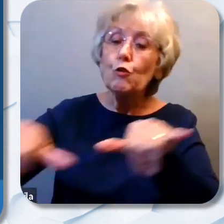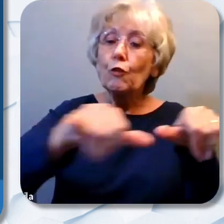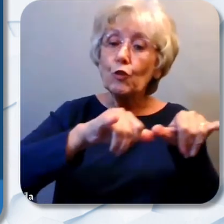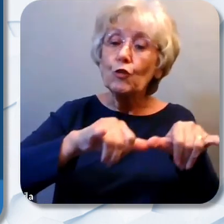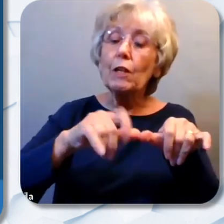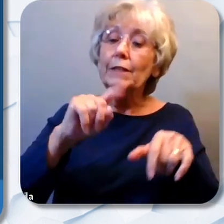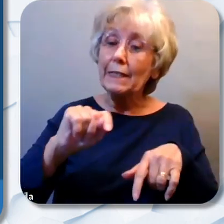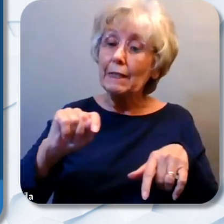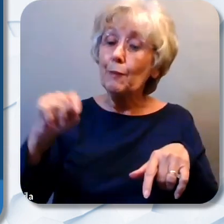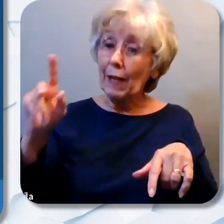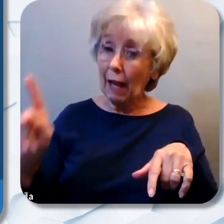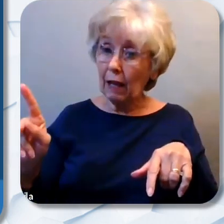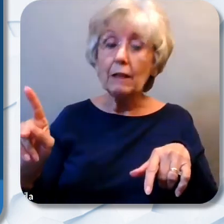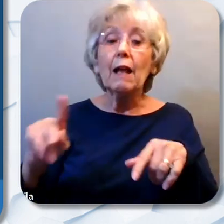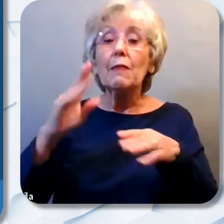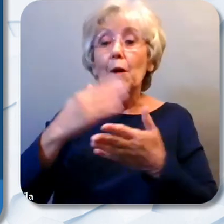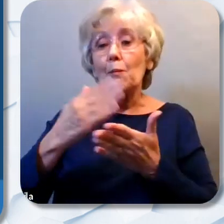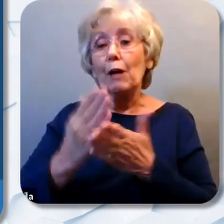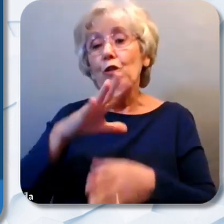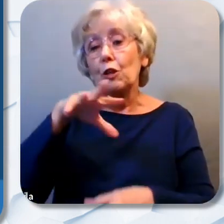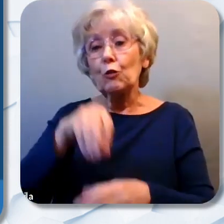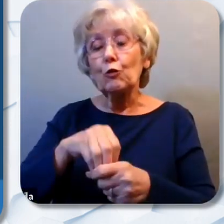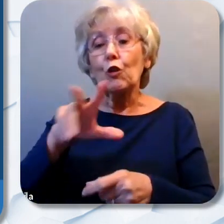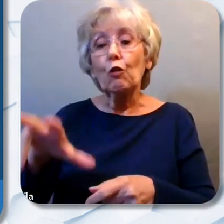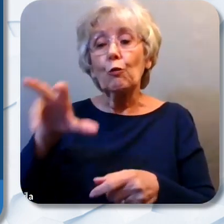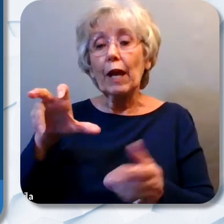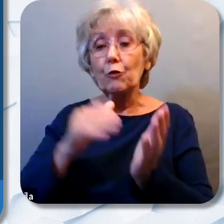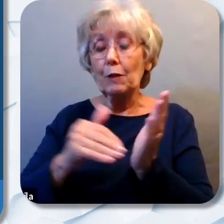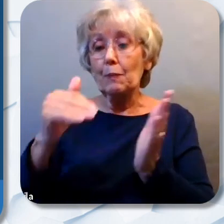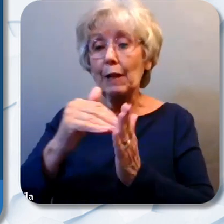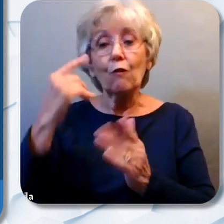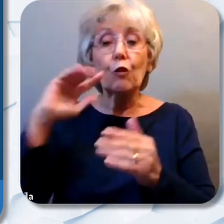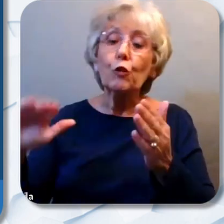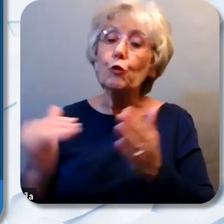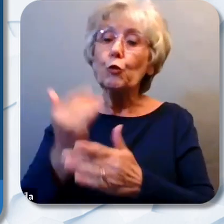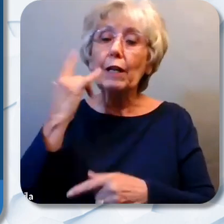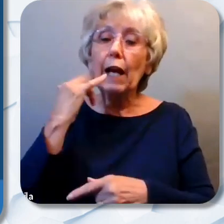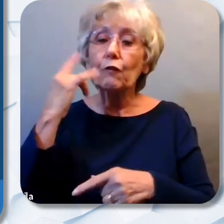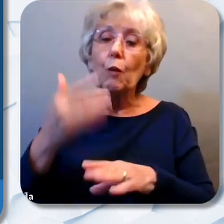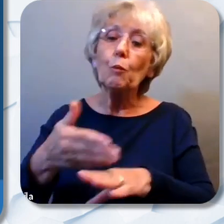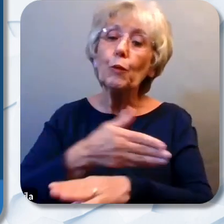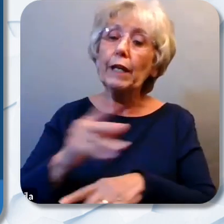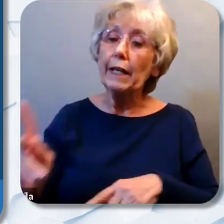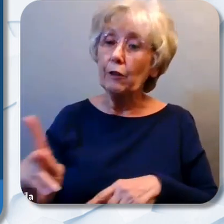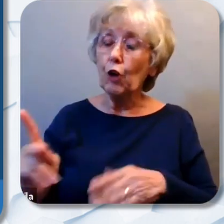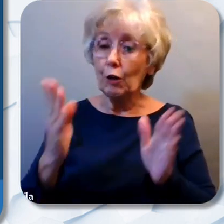The budget also includes 300 million for the new California pre kindergarten planning and